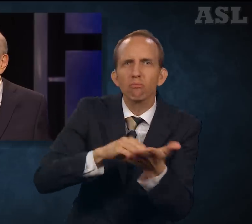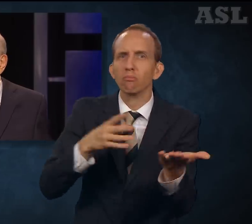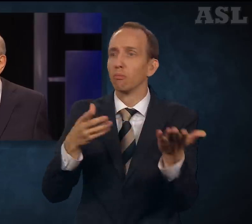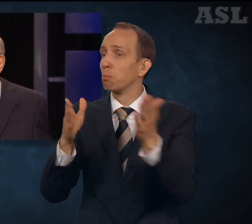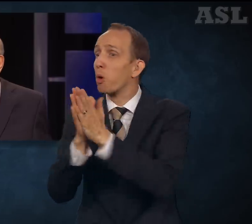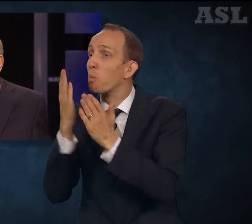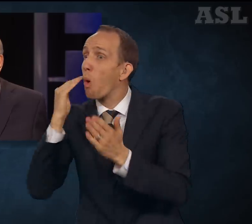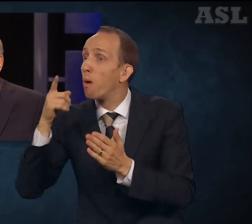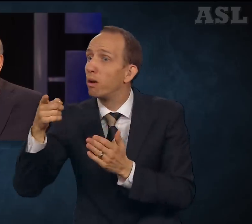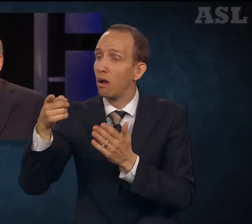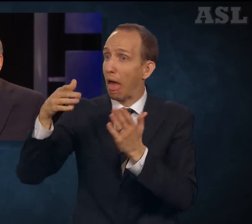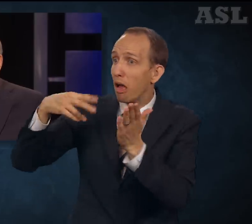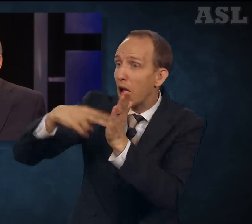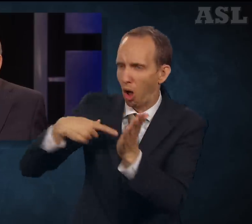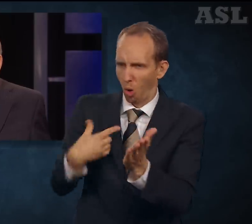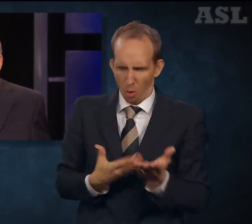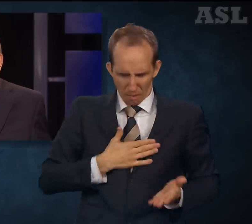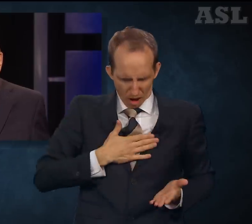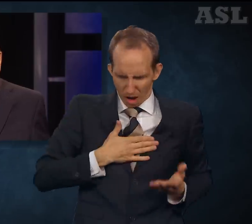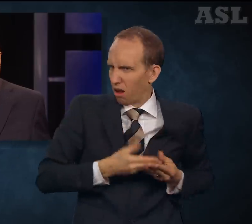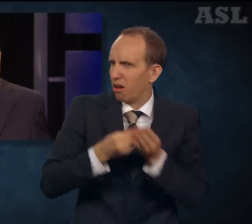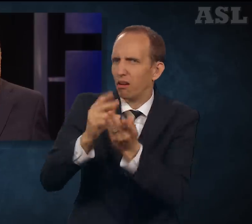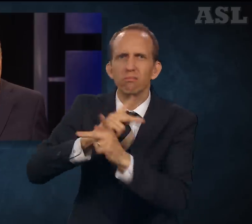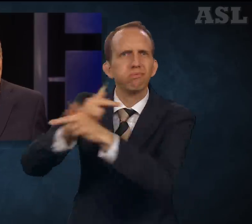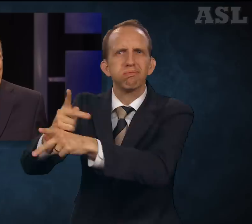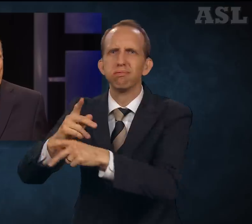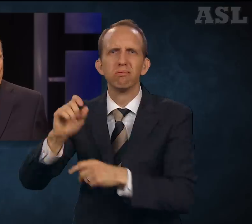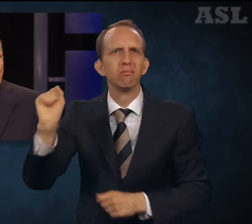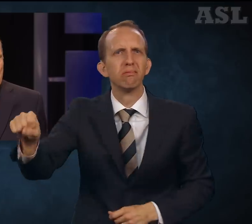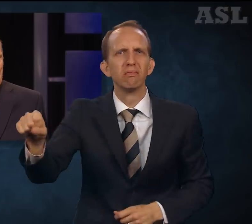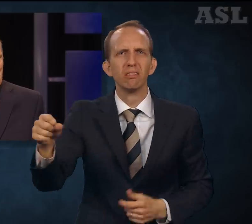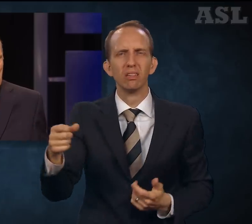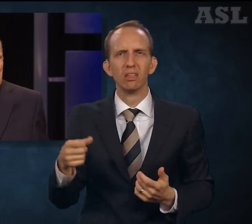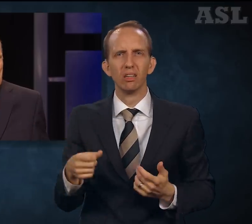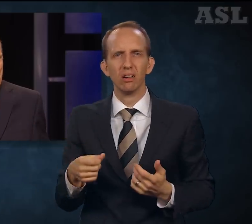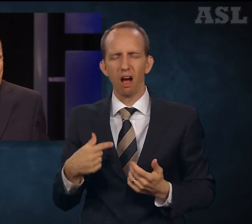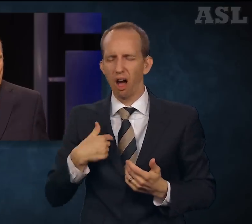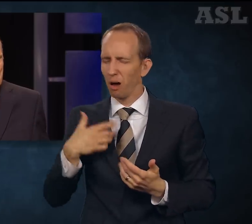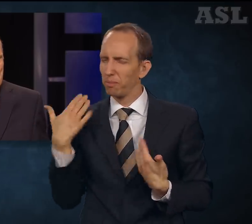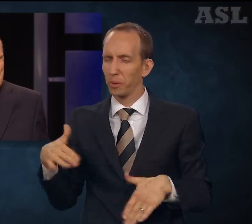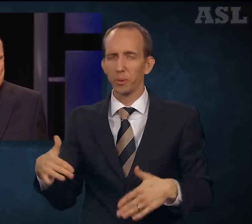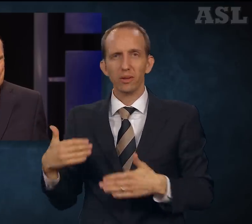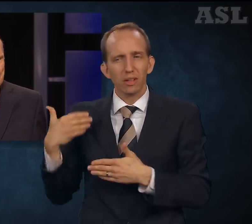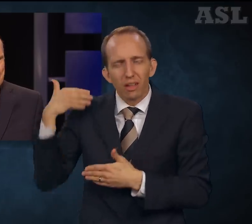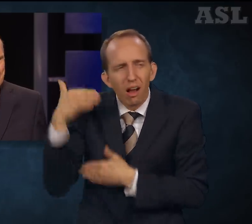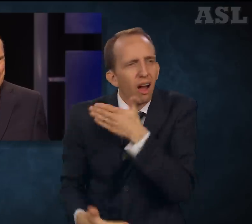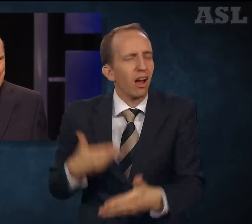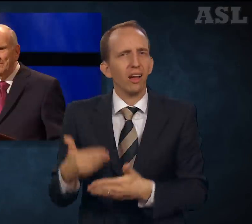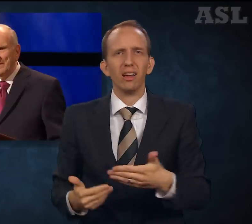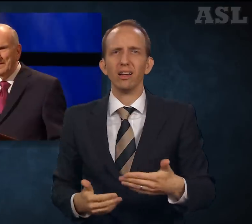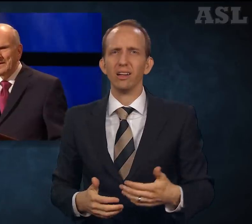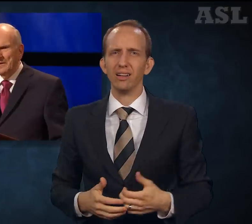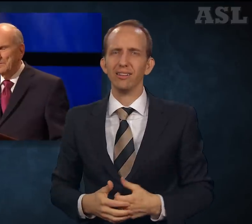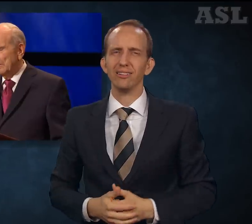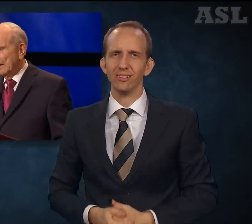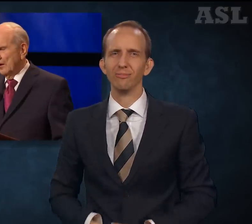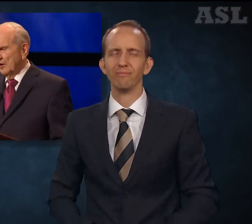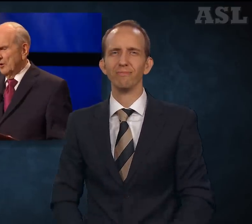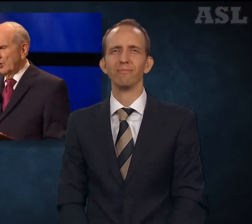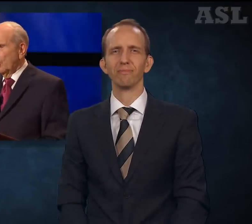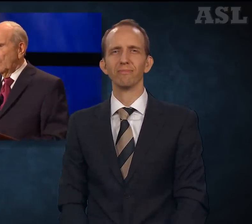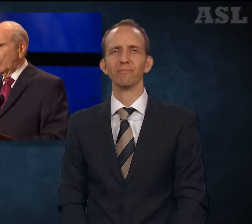THE BOOK OF MORMON TO THOSE